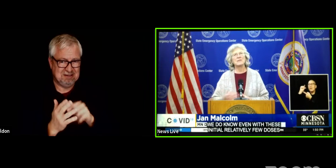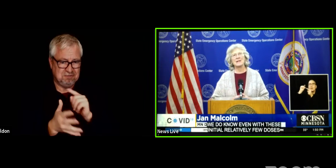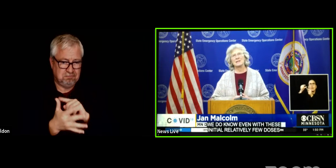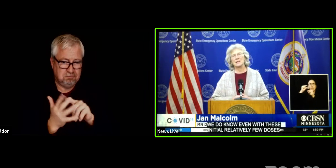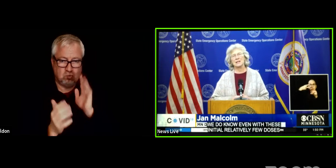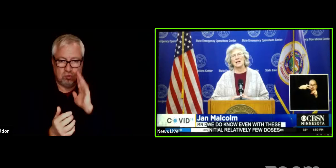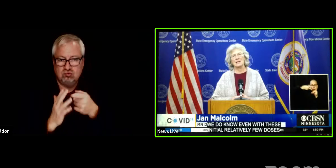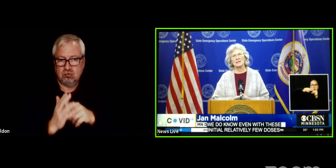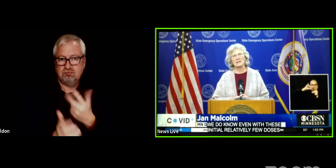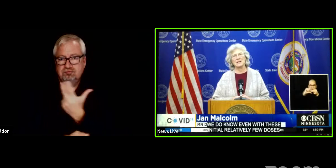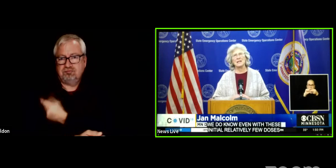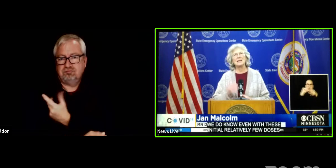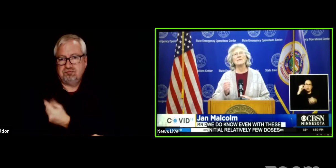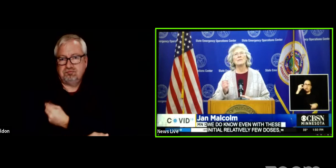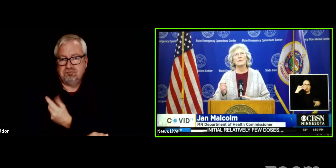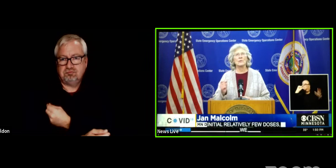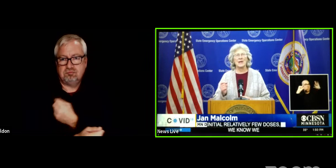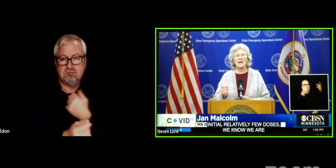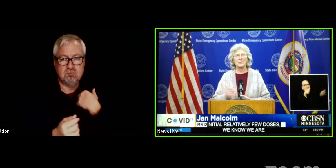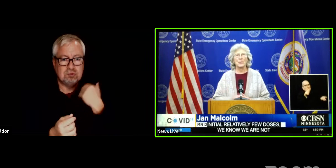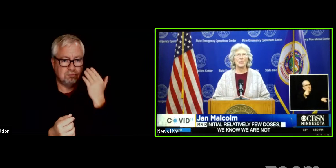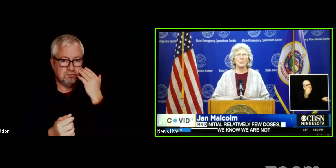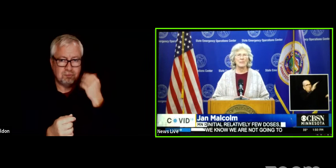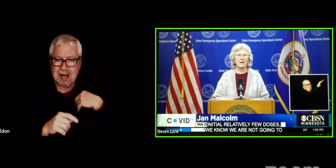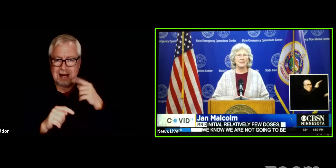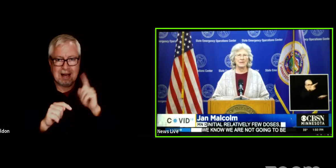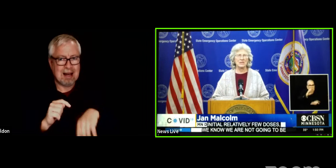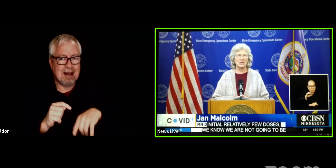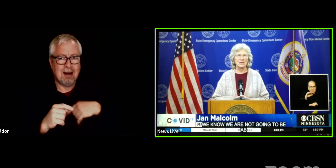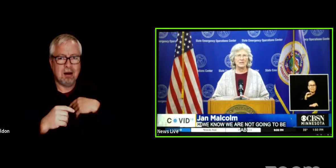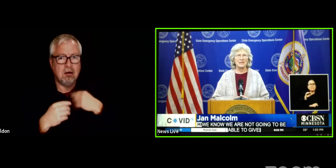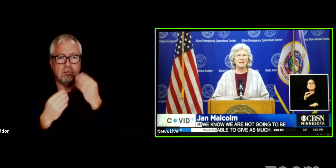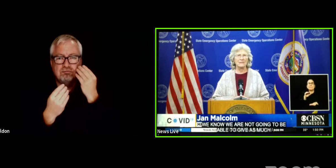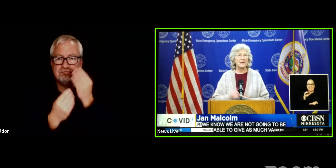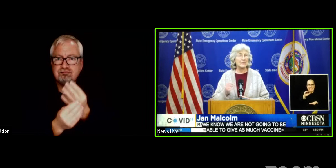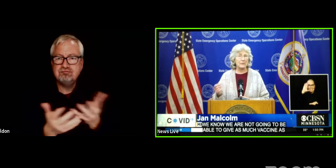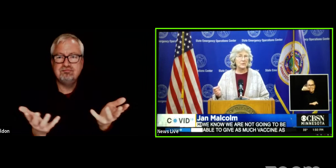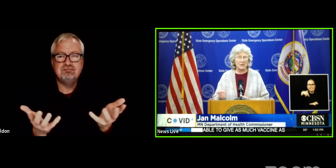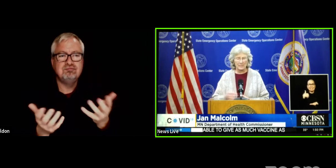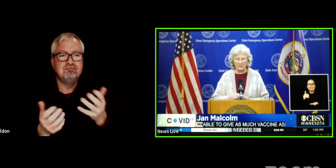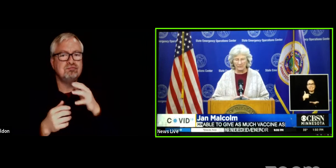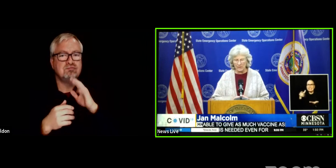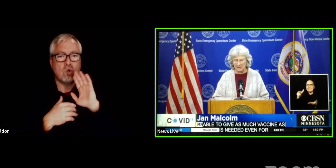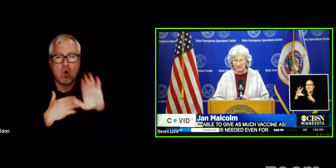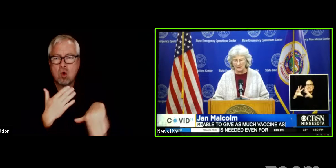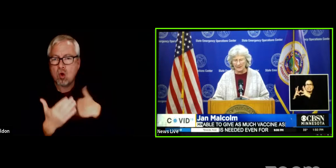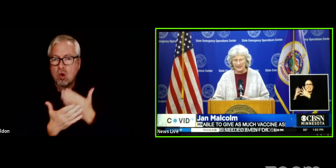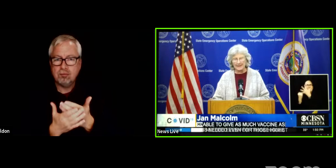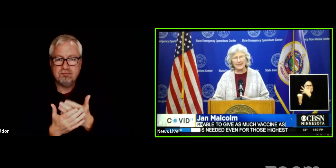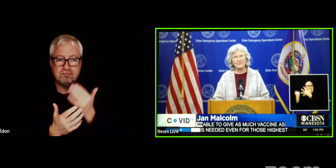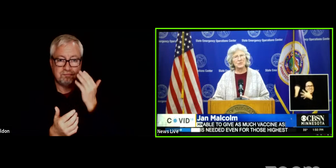VACCINE AS IS NEEDED EVEN FOR THOSE HIGHEST PRIORITY POPULATIONS IN THE FIRST COUPLE OF WEEKS.